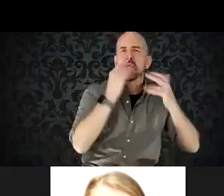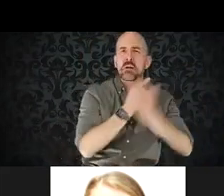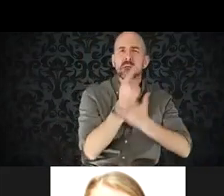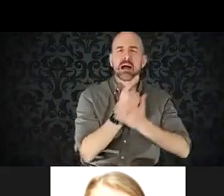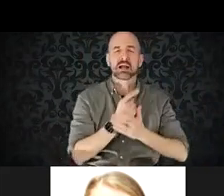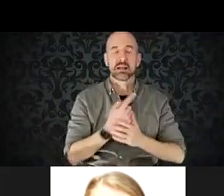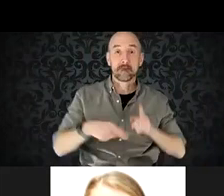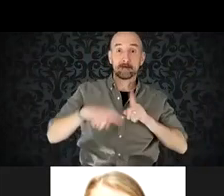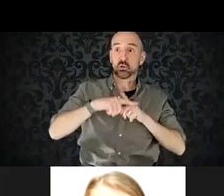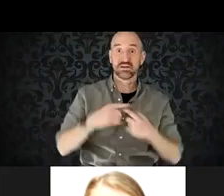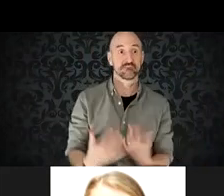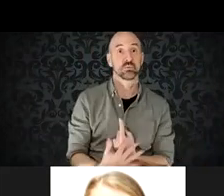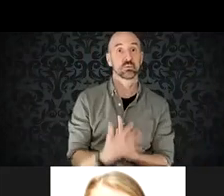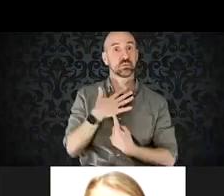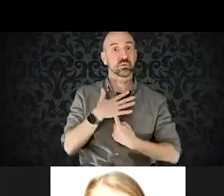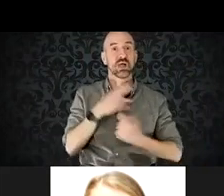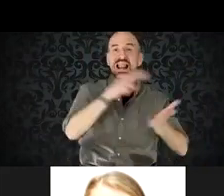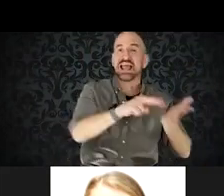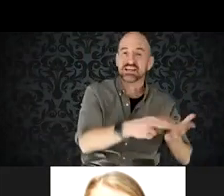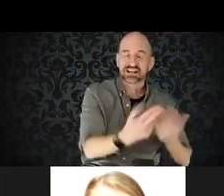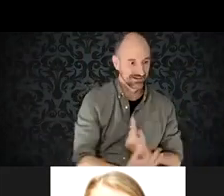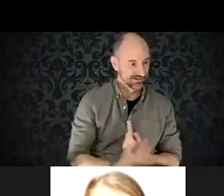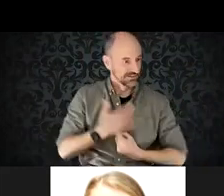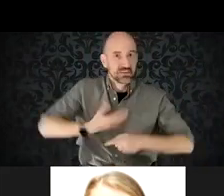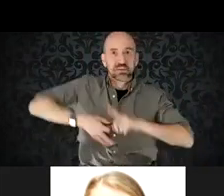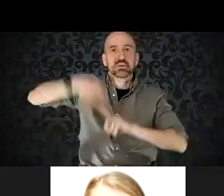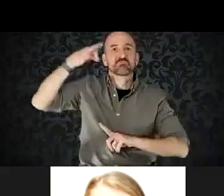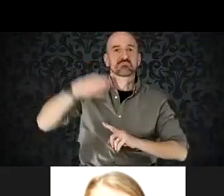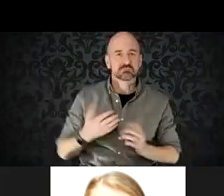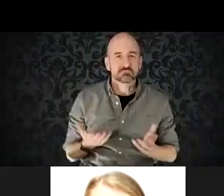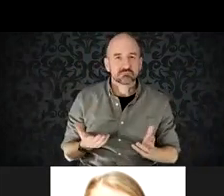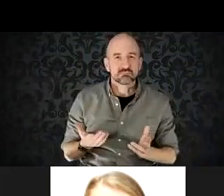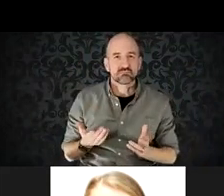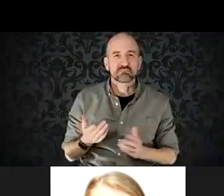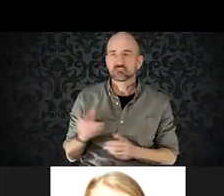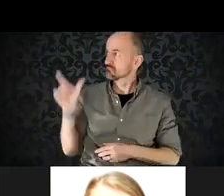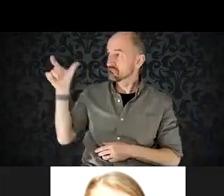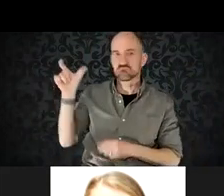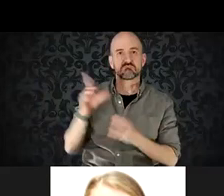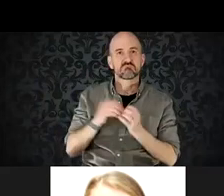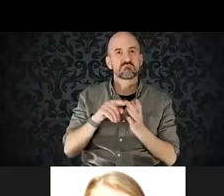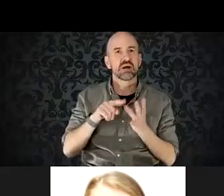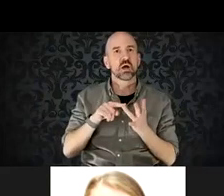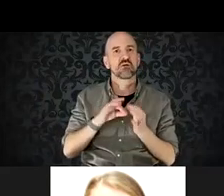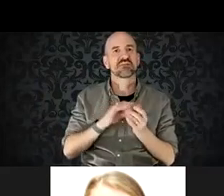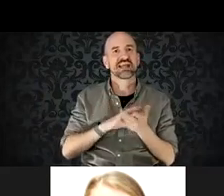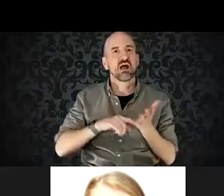been thrown around quite a bit. It is one of the main pieces of theory that we